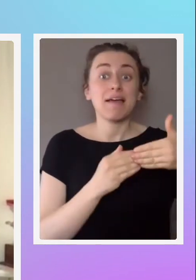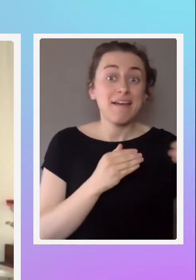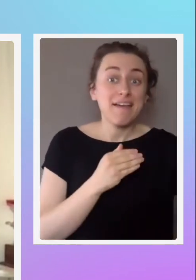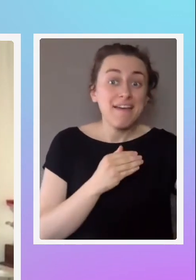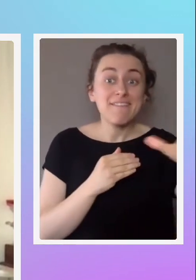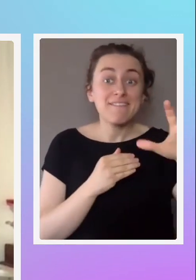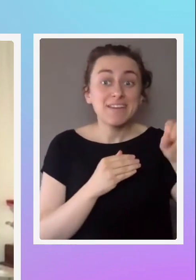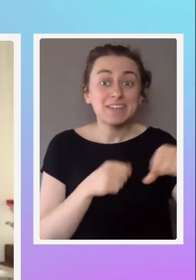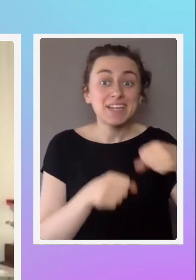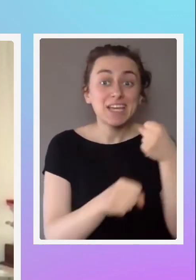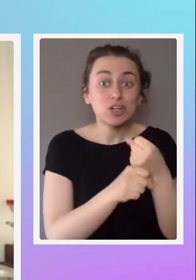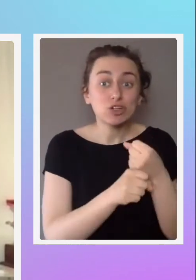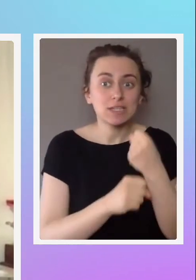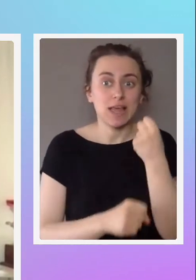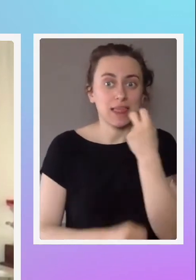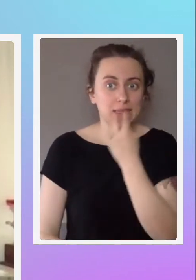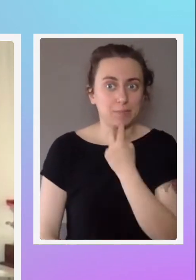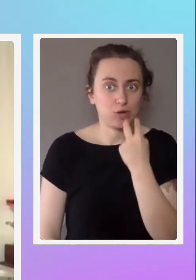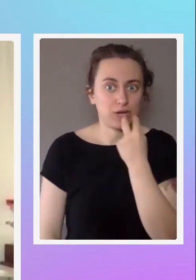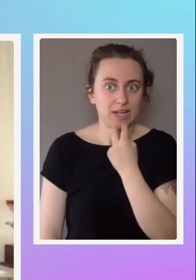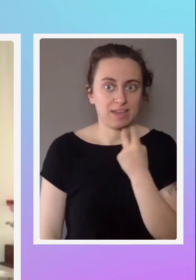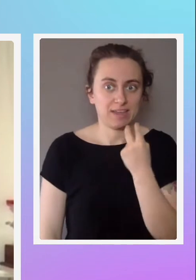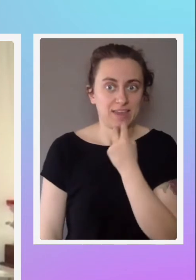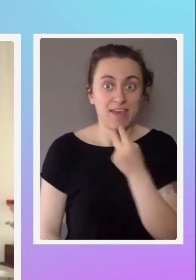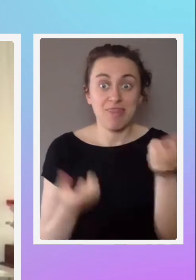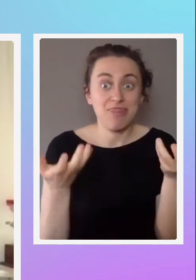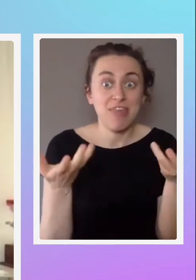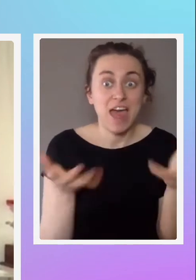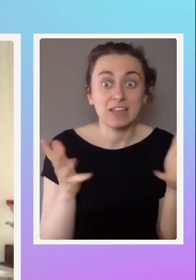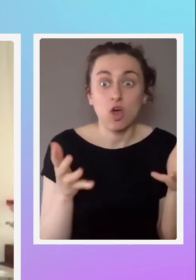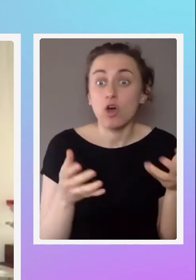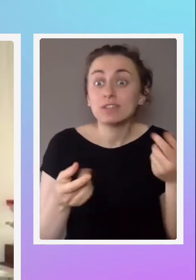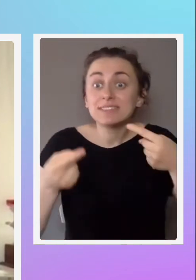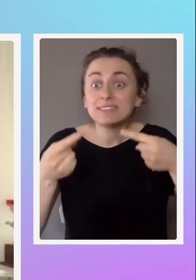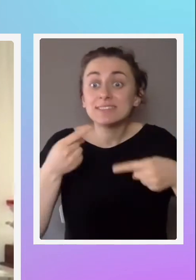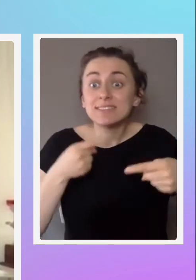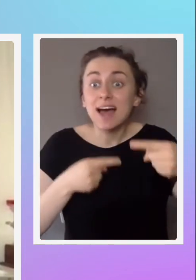She did not learn to sign her parents took the view